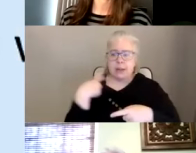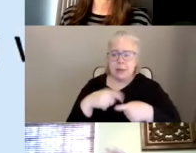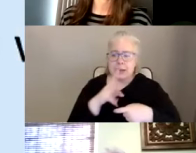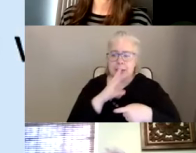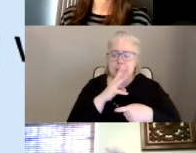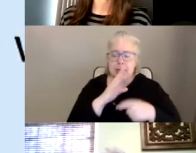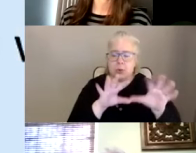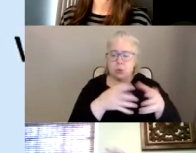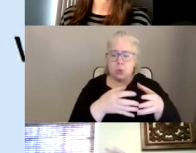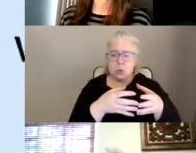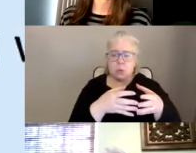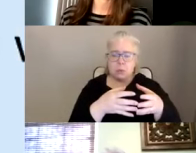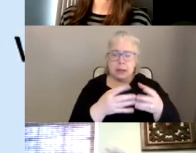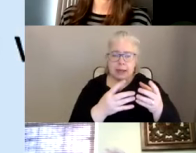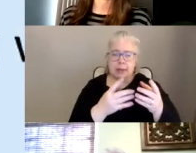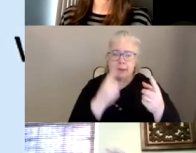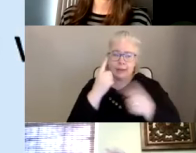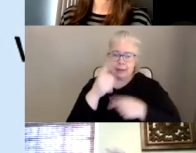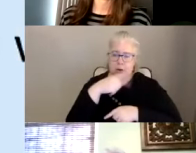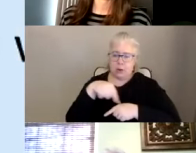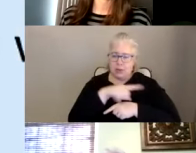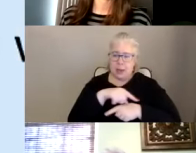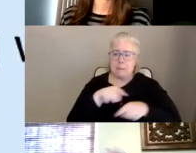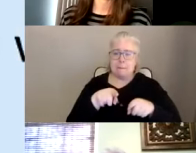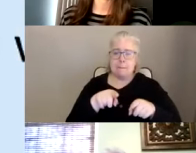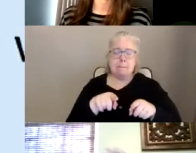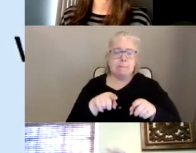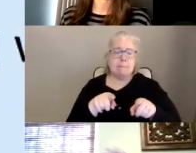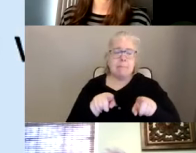and take them into consideration as a first language group.